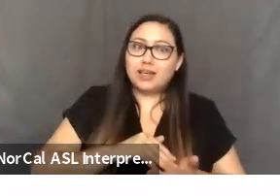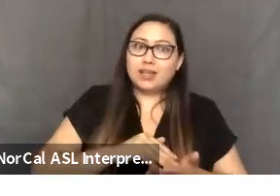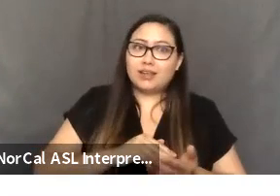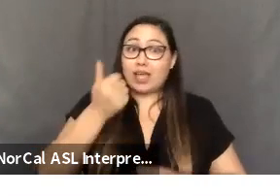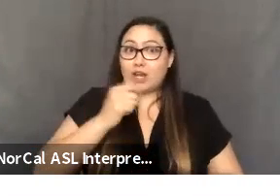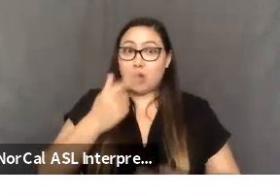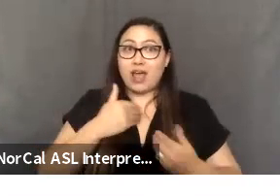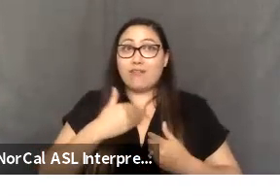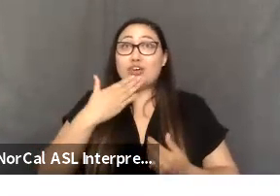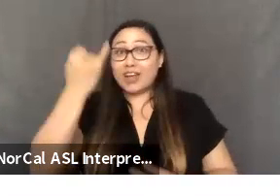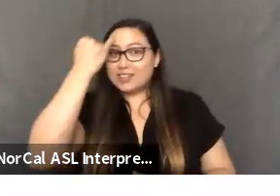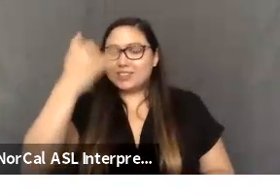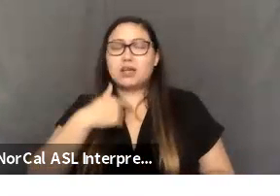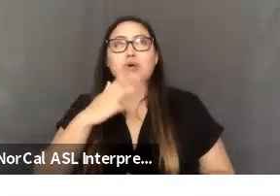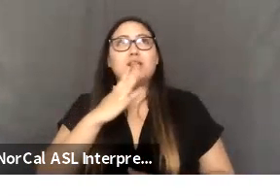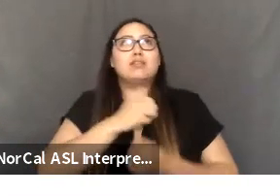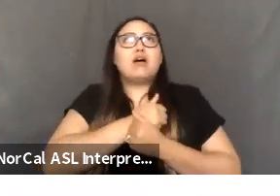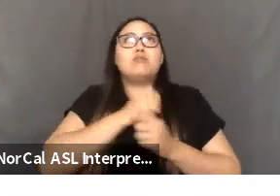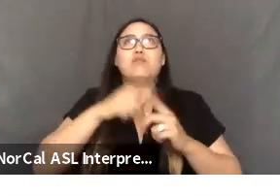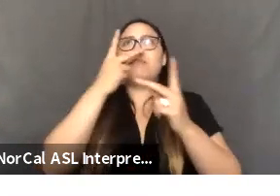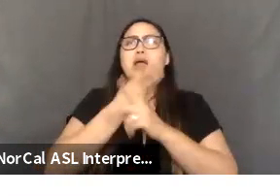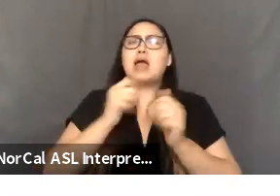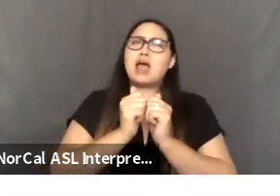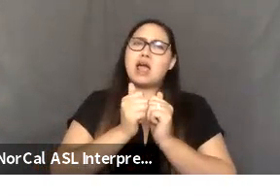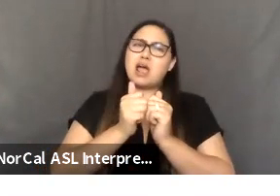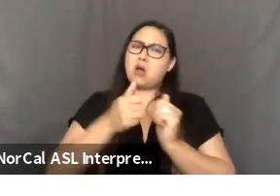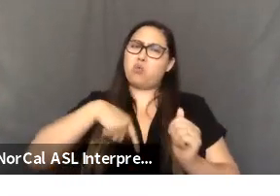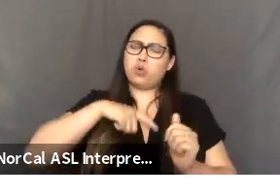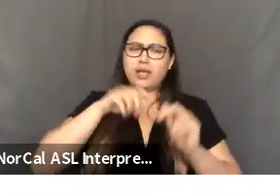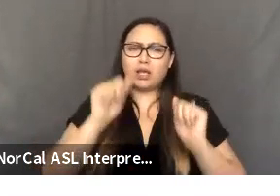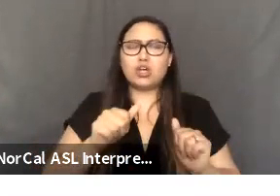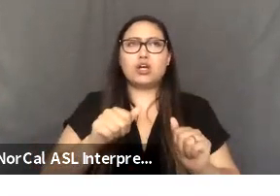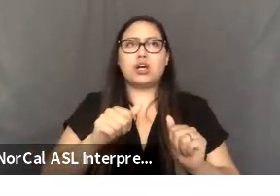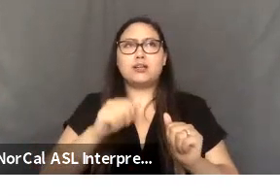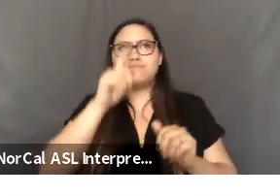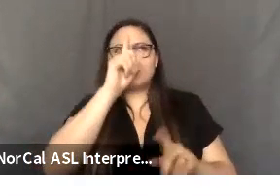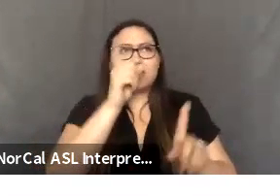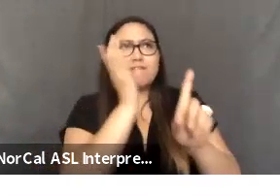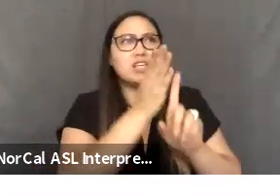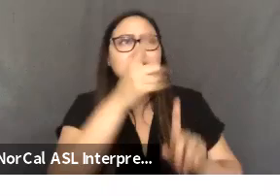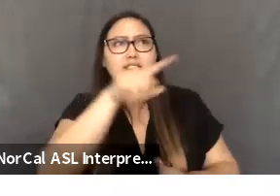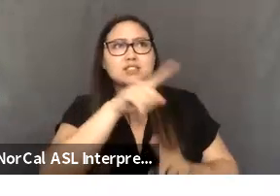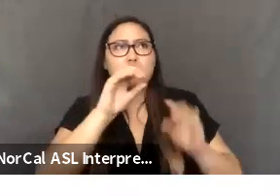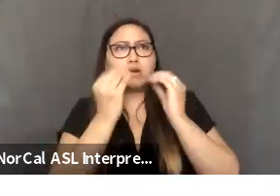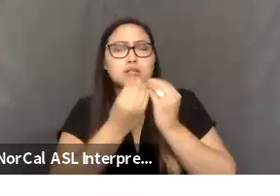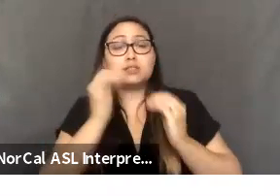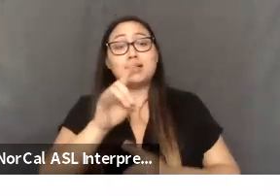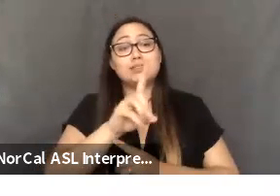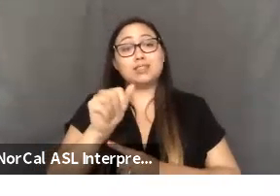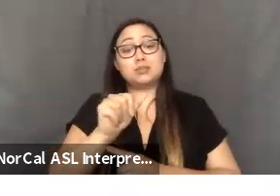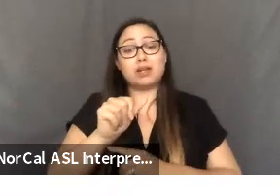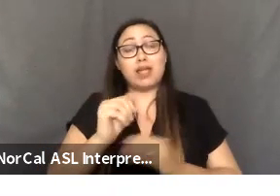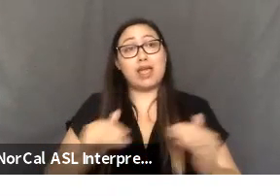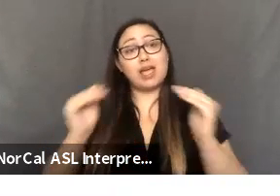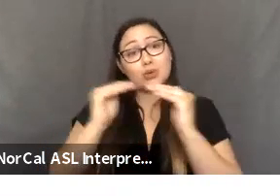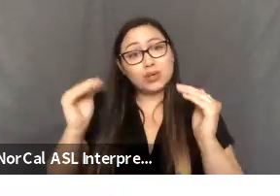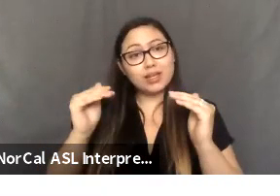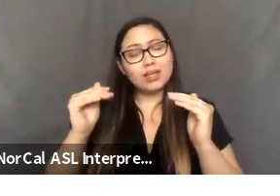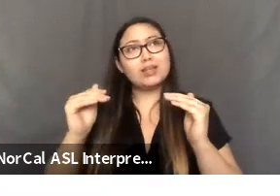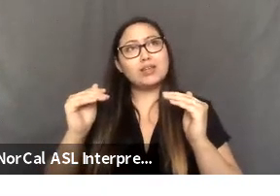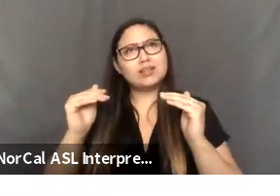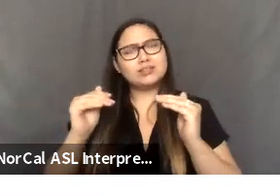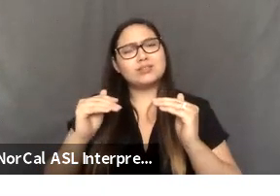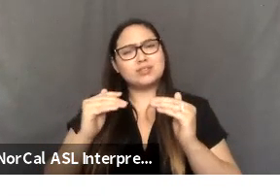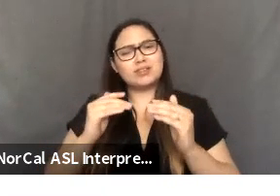I would love to figure out how we could convince organizations that disability equity is a part of